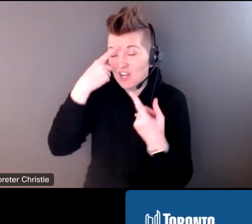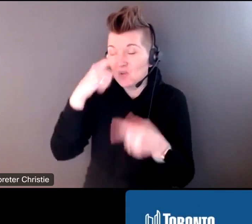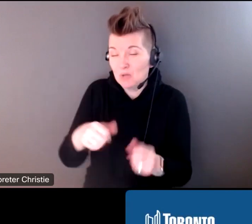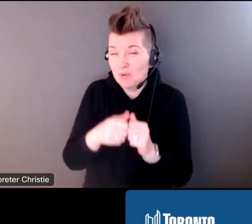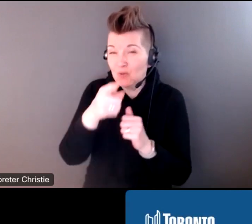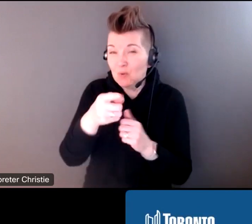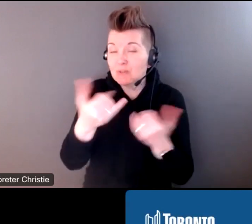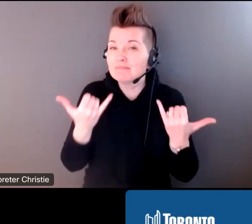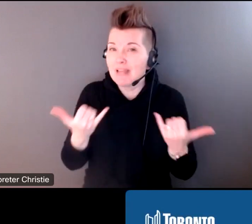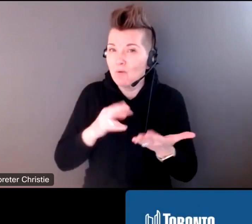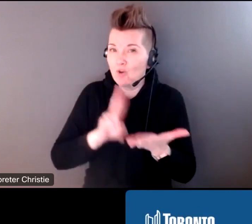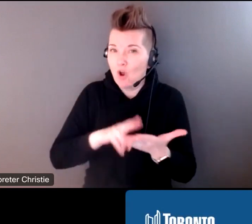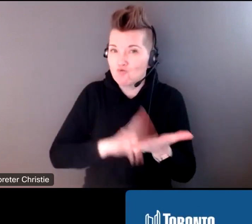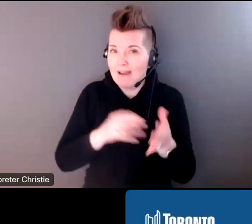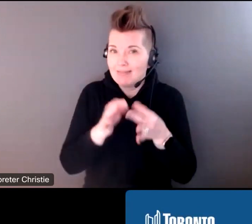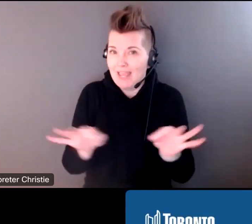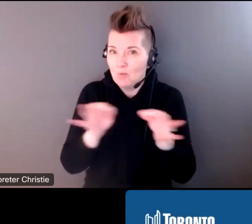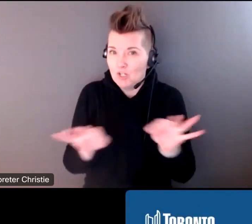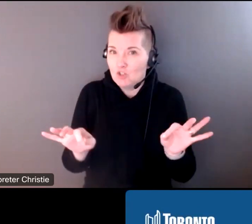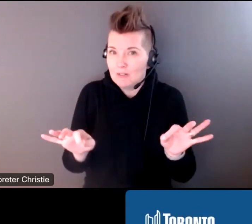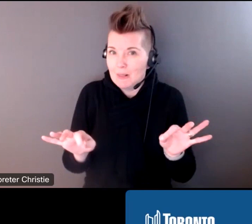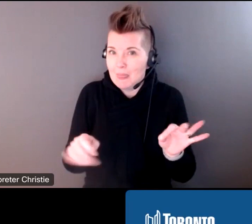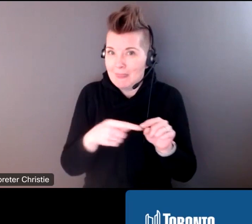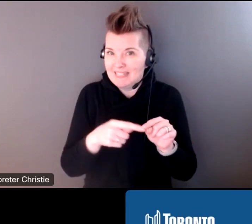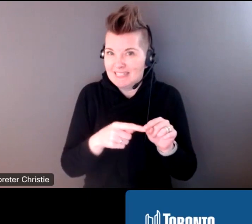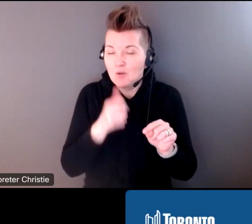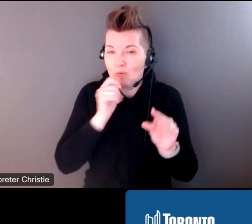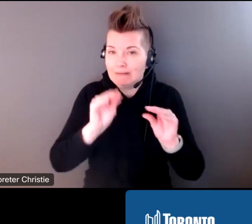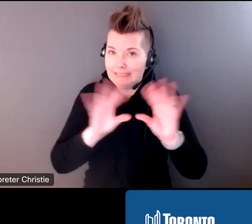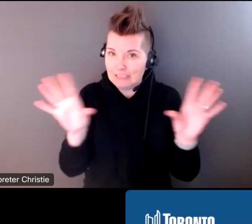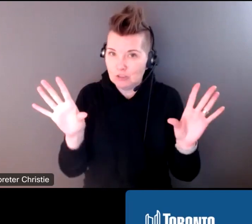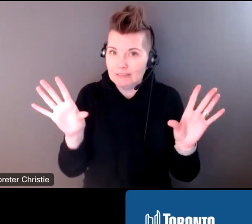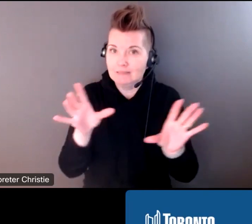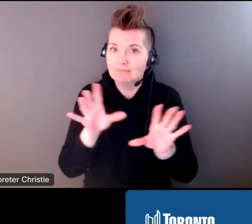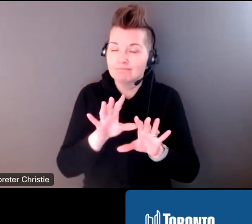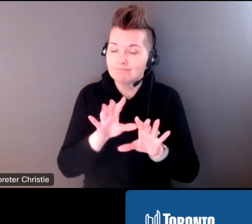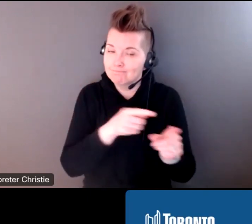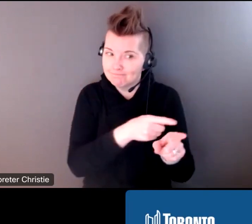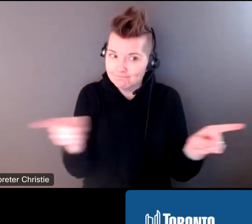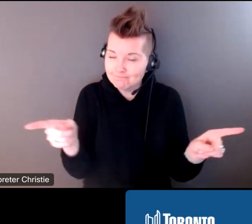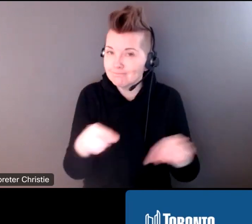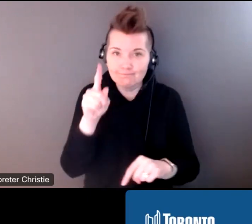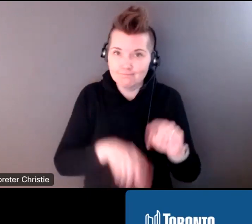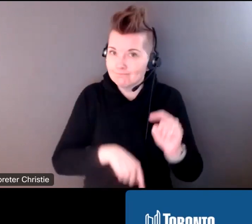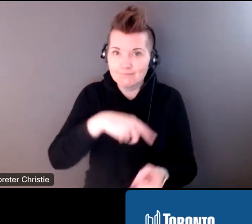that that practice is no longer being committed.